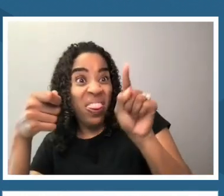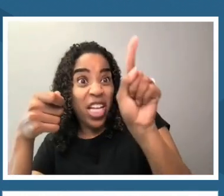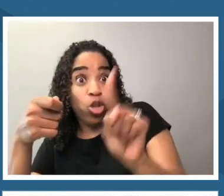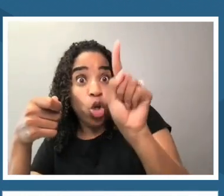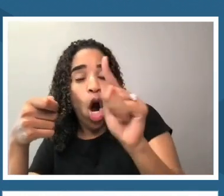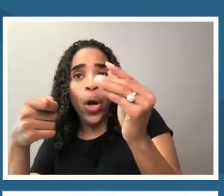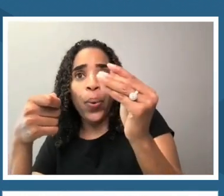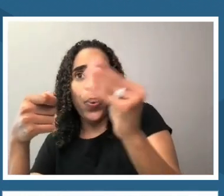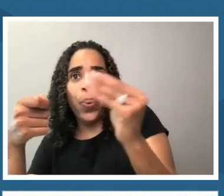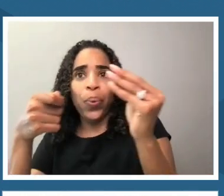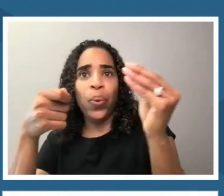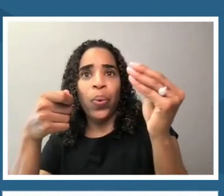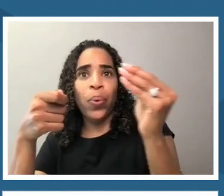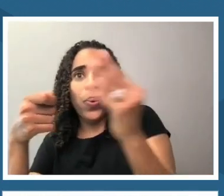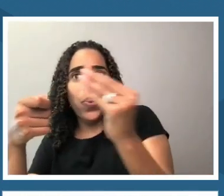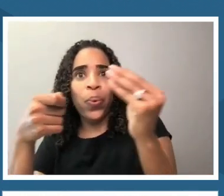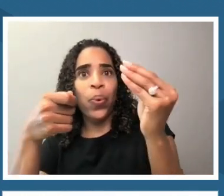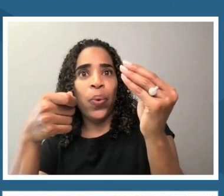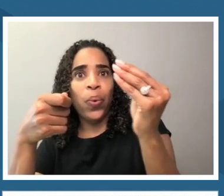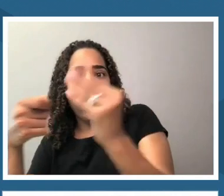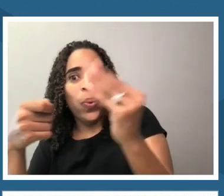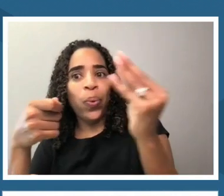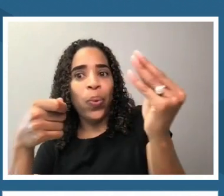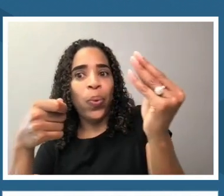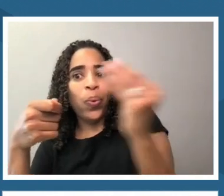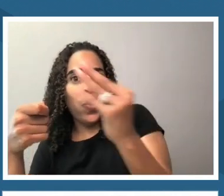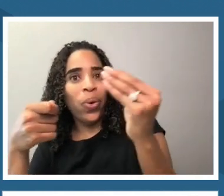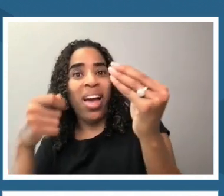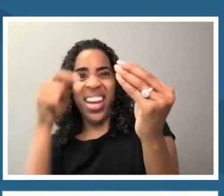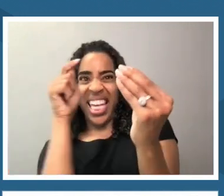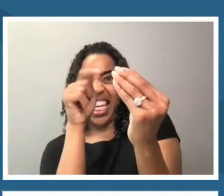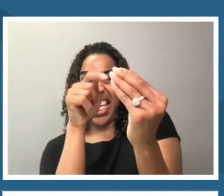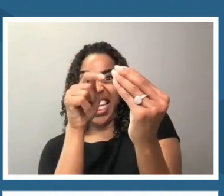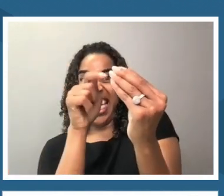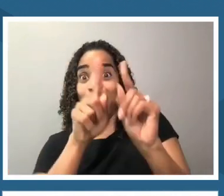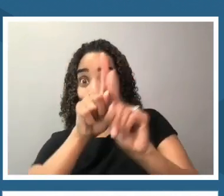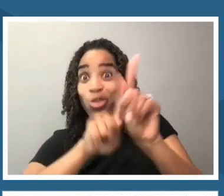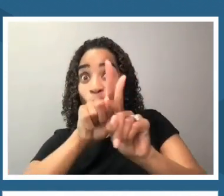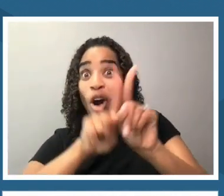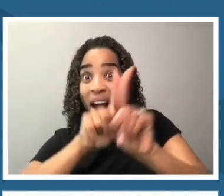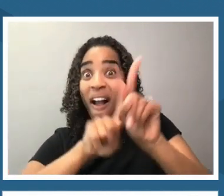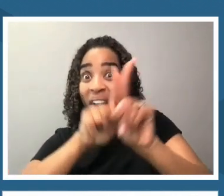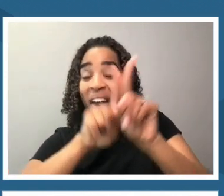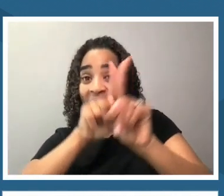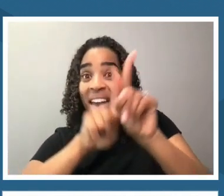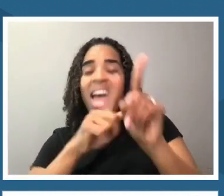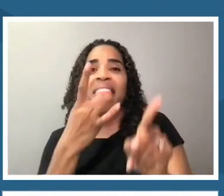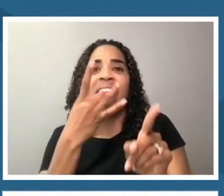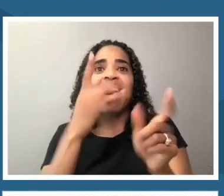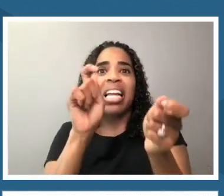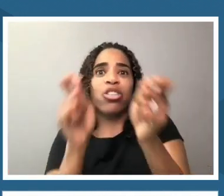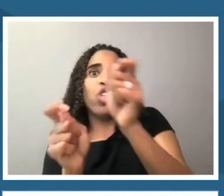what we see is the star like the stellar light being doppler shifted towards the